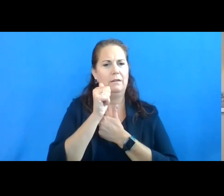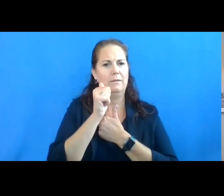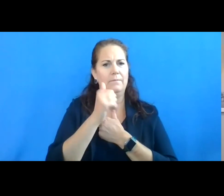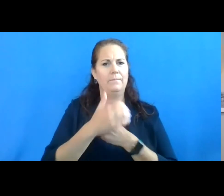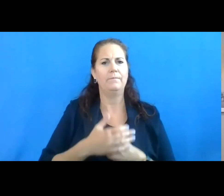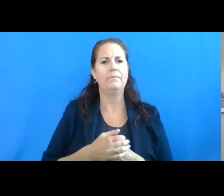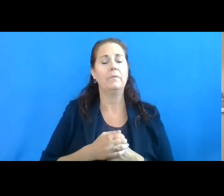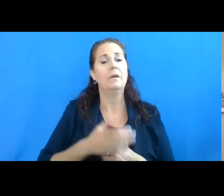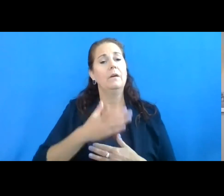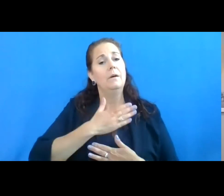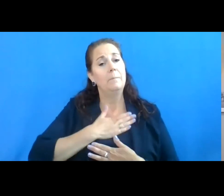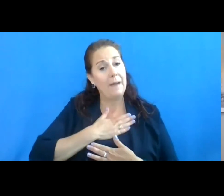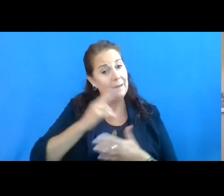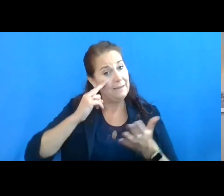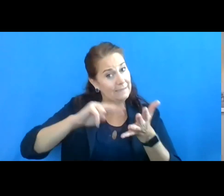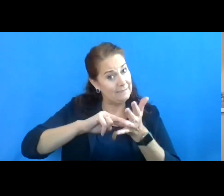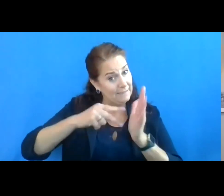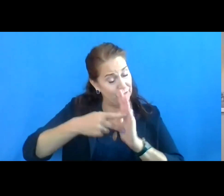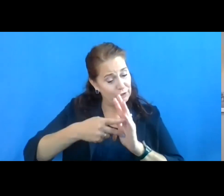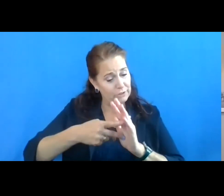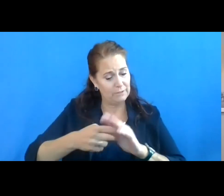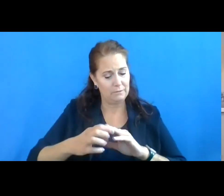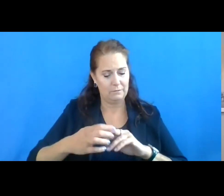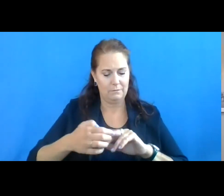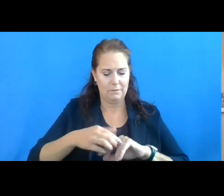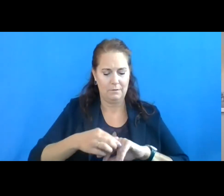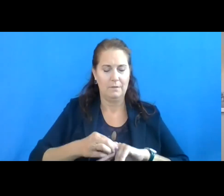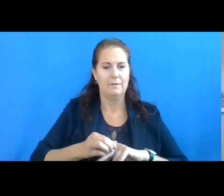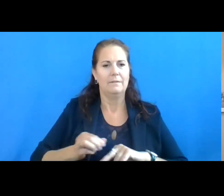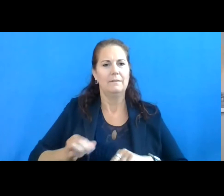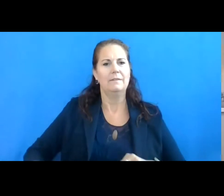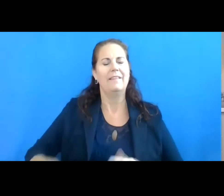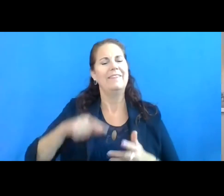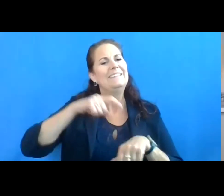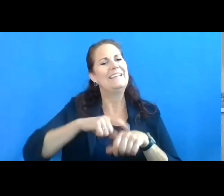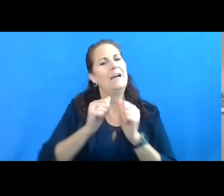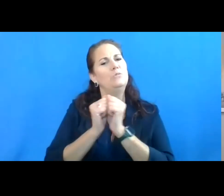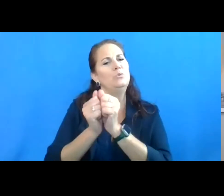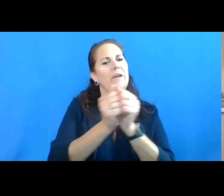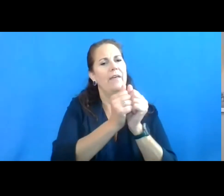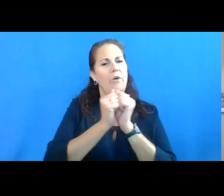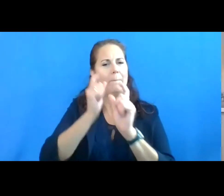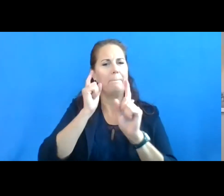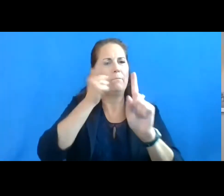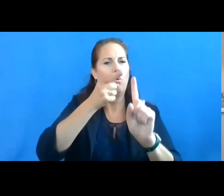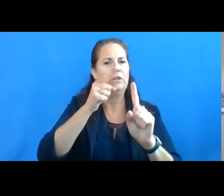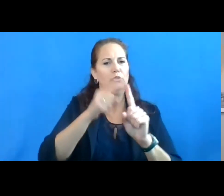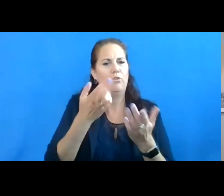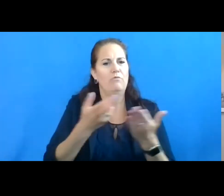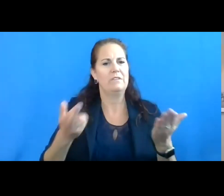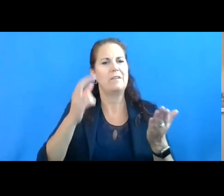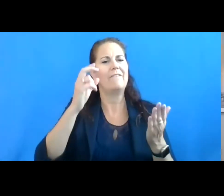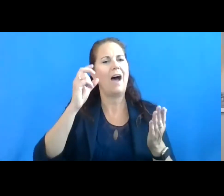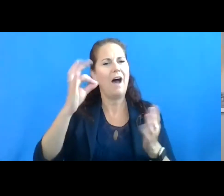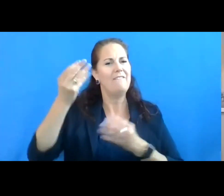My intention in this time together is to point to the incredible resource of ancestral law.